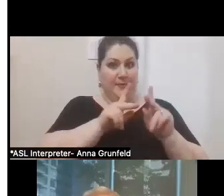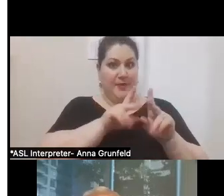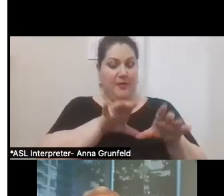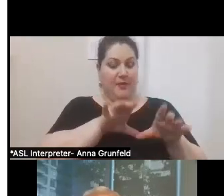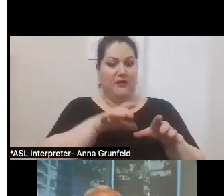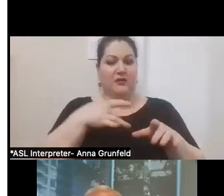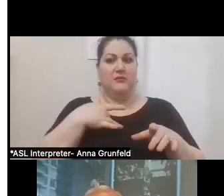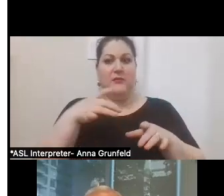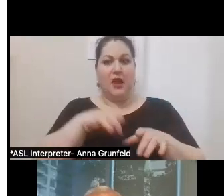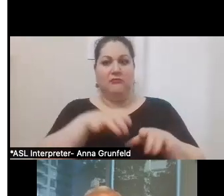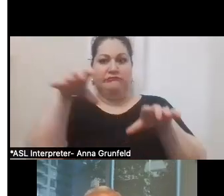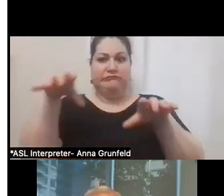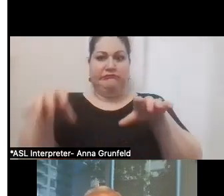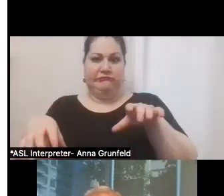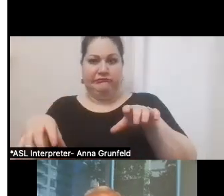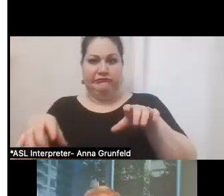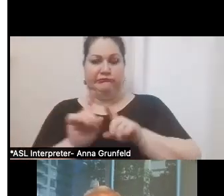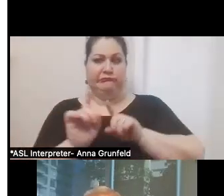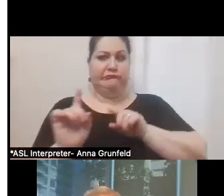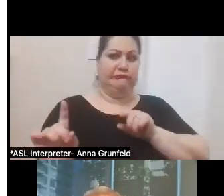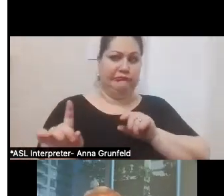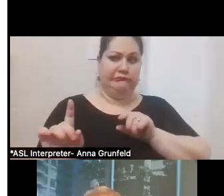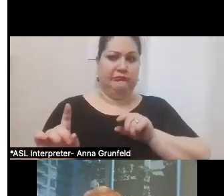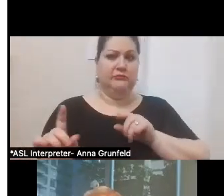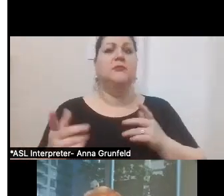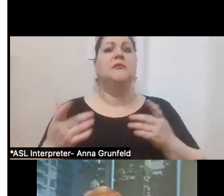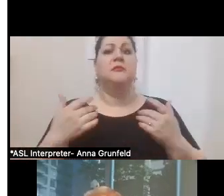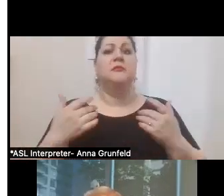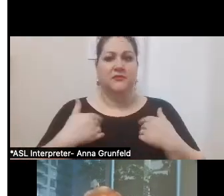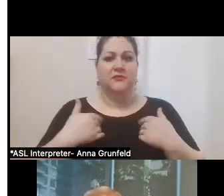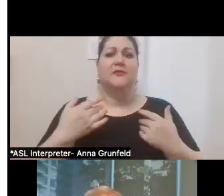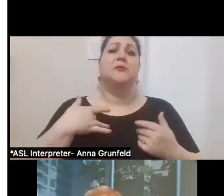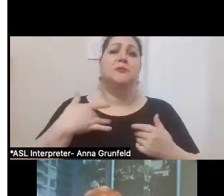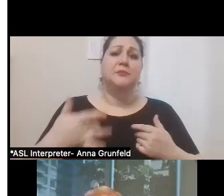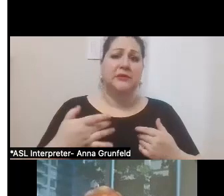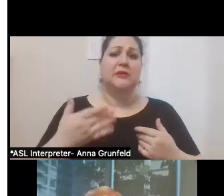and poor psychosocial outcomes for the students that we are seeing.